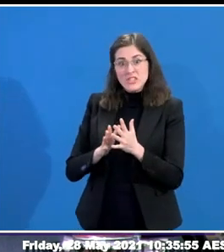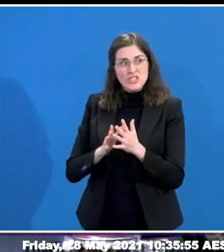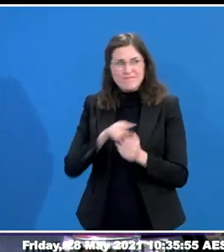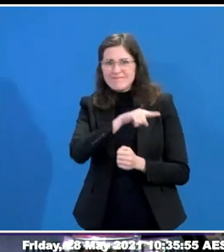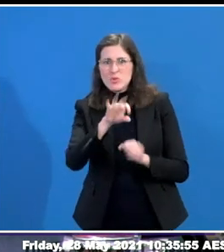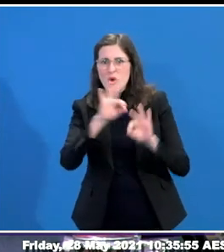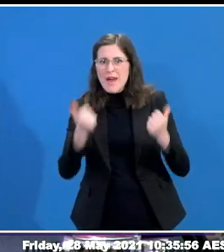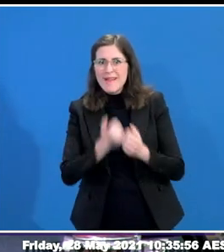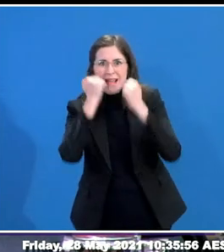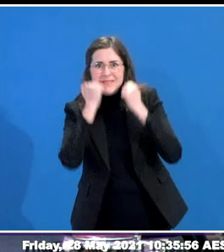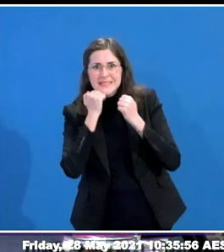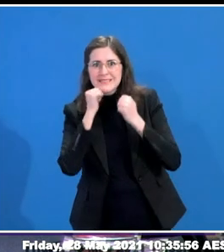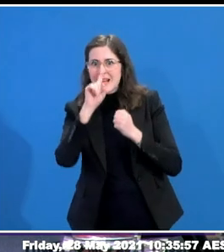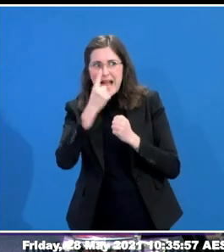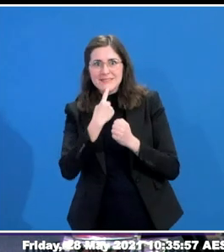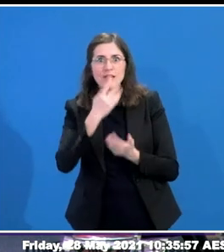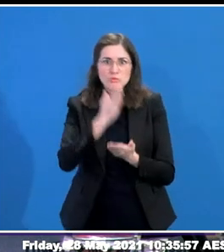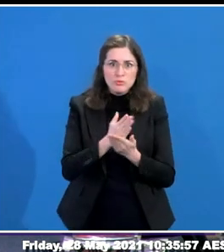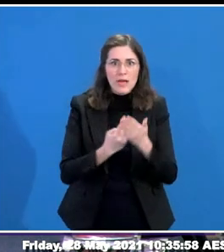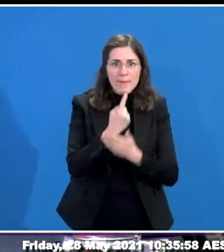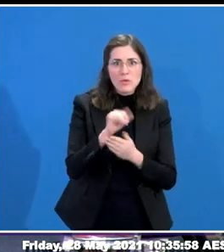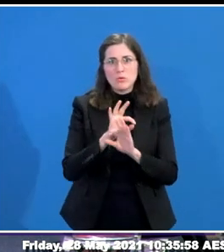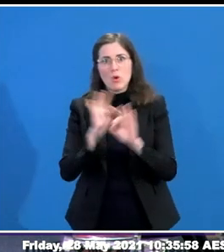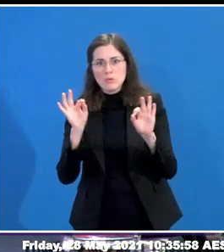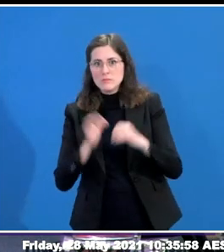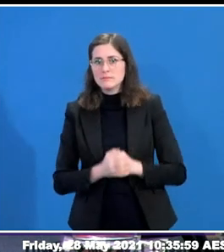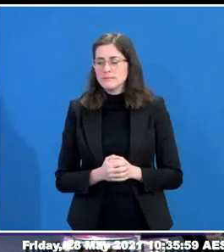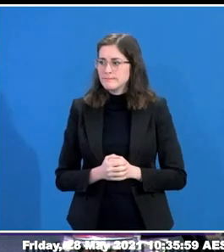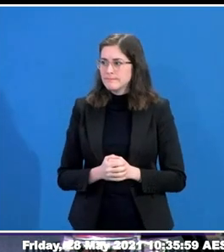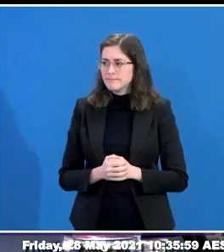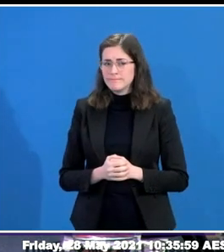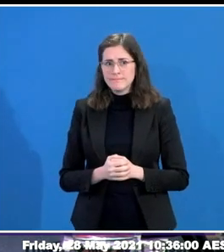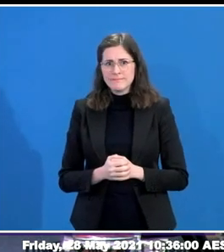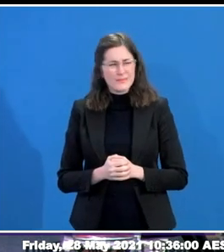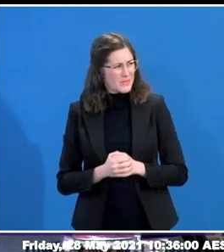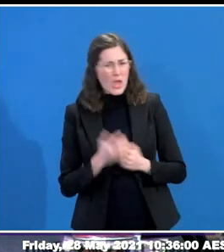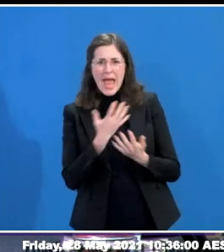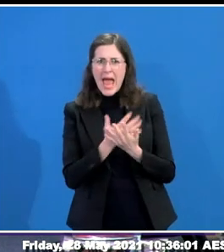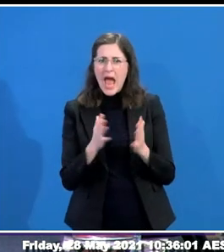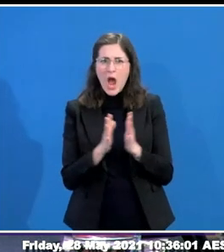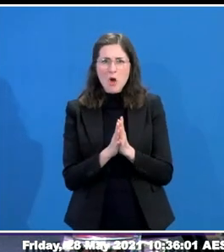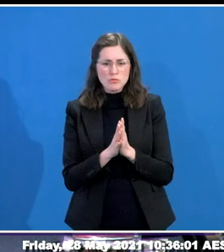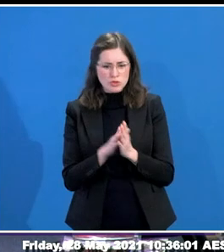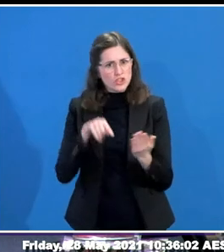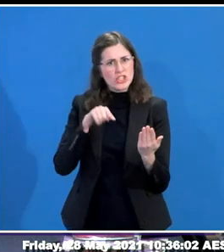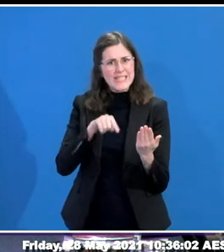Did you give her any instructions as to how she should approach the question of proving allegations when the allegations